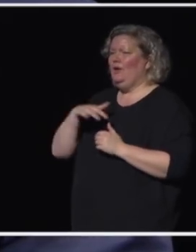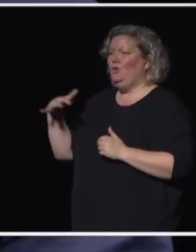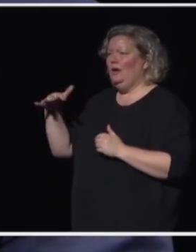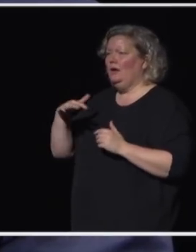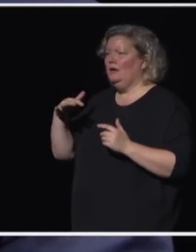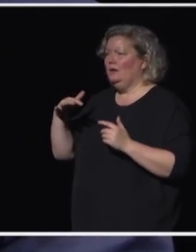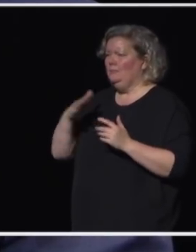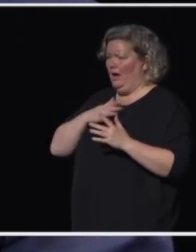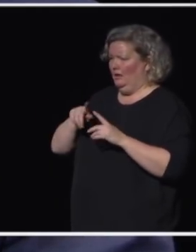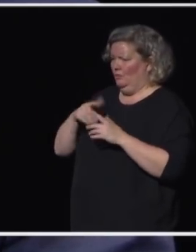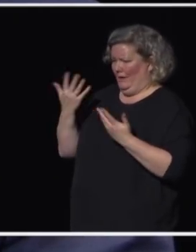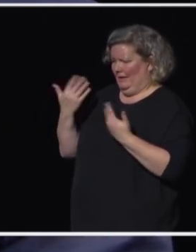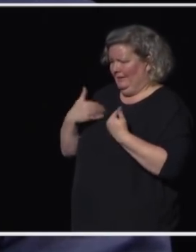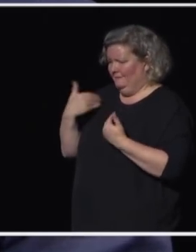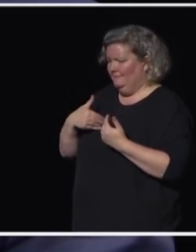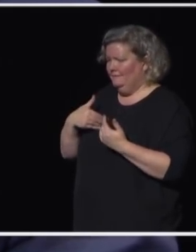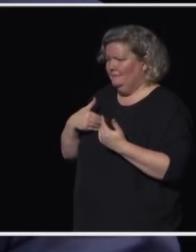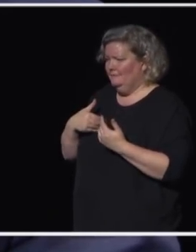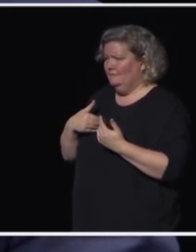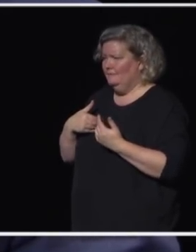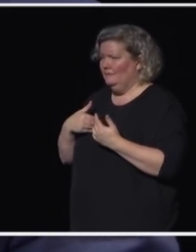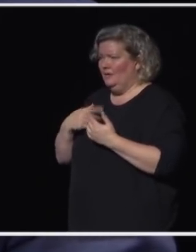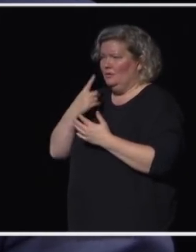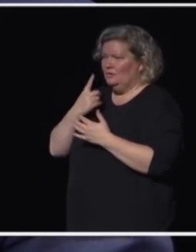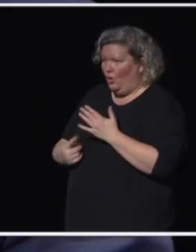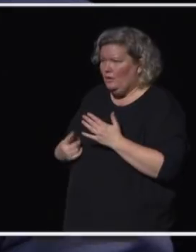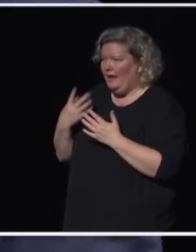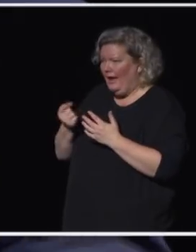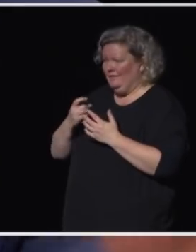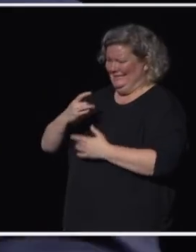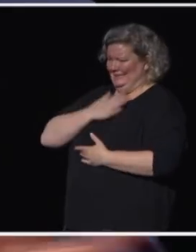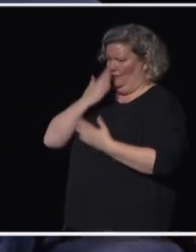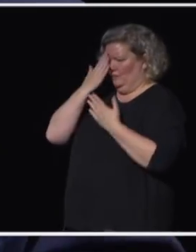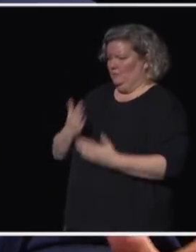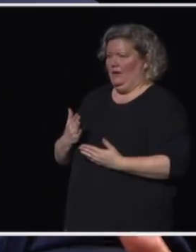where you really only had your self-respect. Like, that was it. You know what I mean?